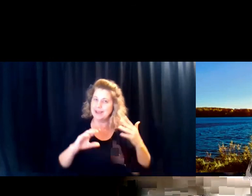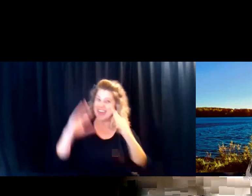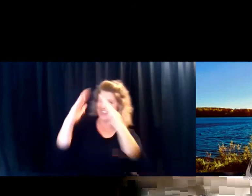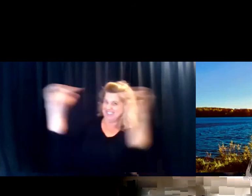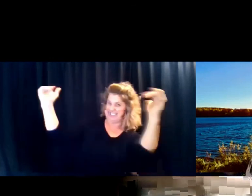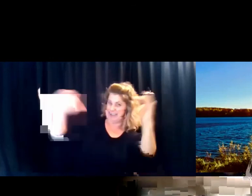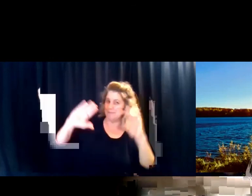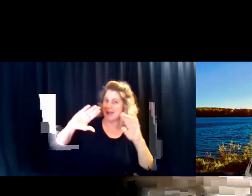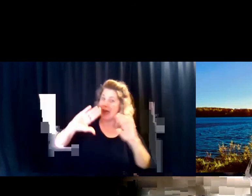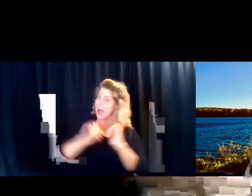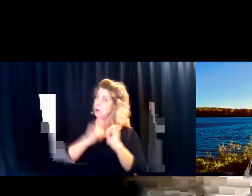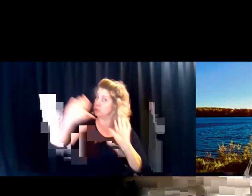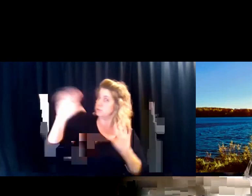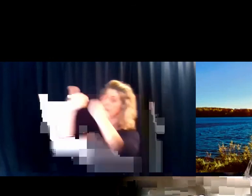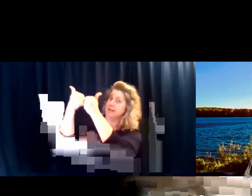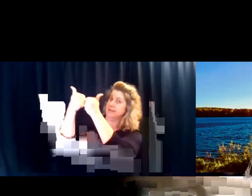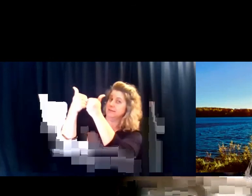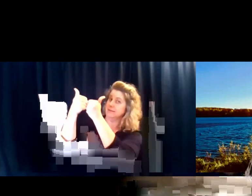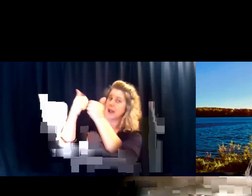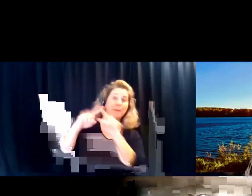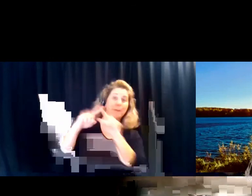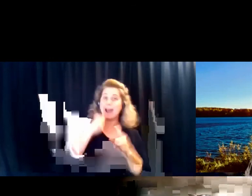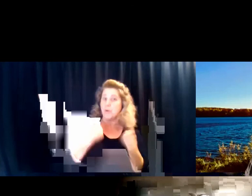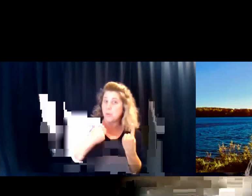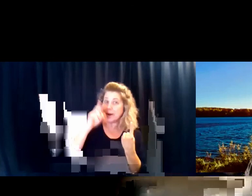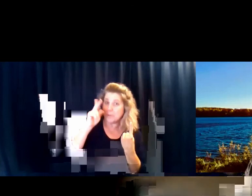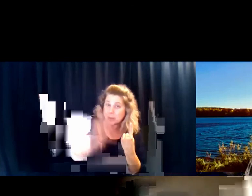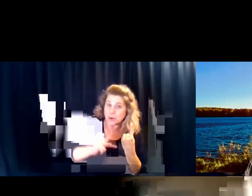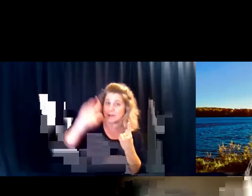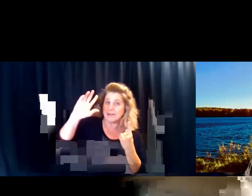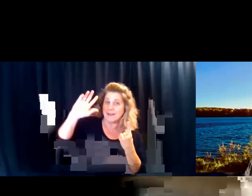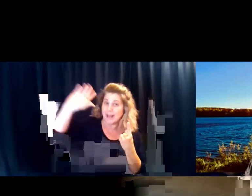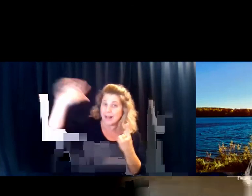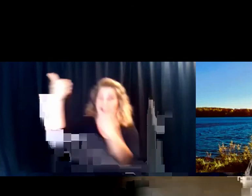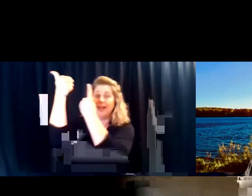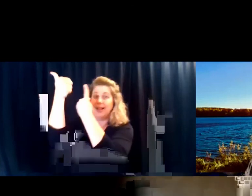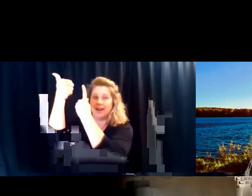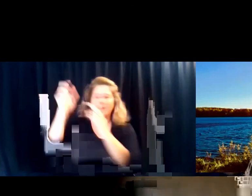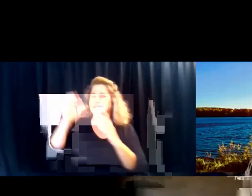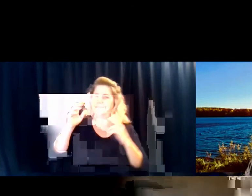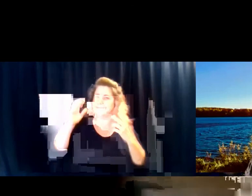Judith Heumann: And particularly at the World Bank and the State Department there. We're not when I came in many disabled people working there.